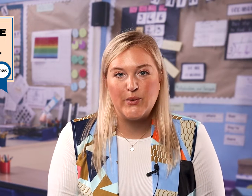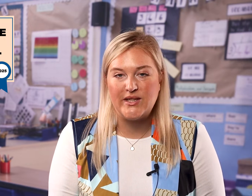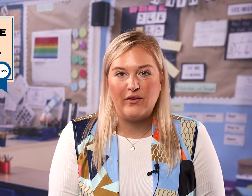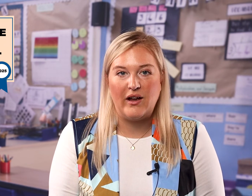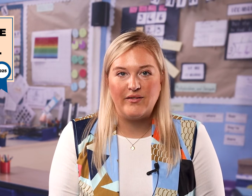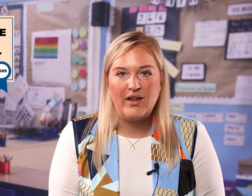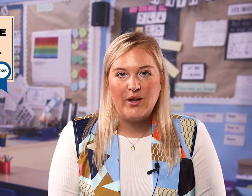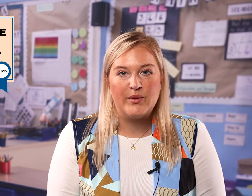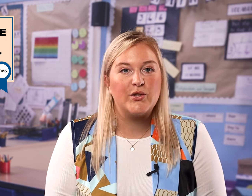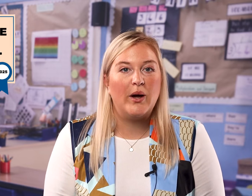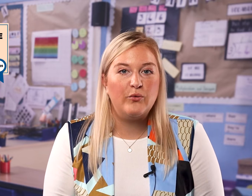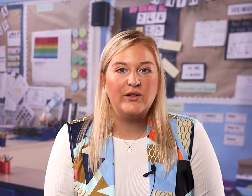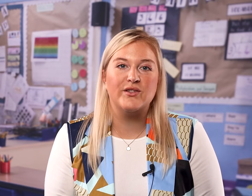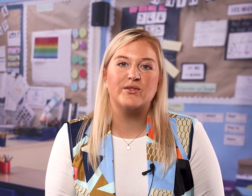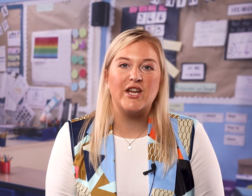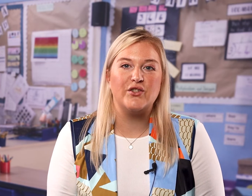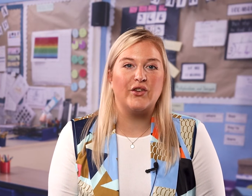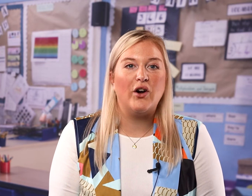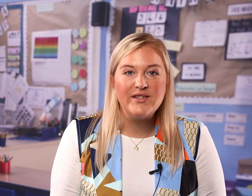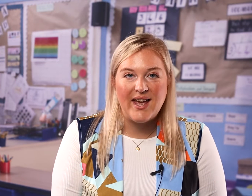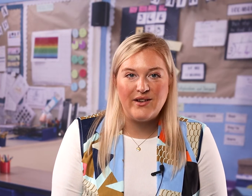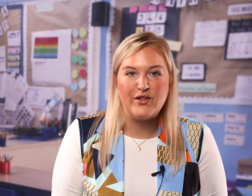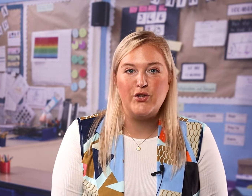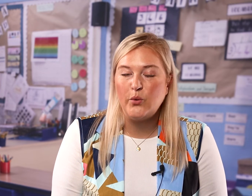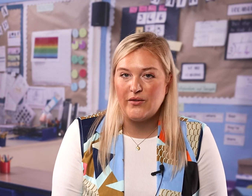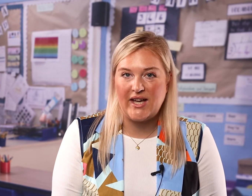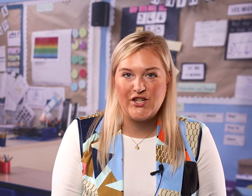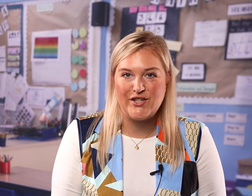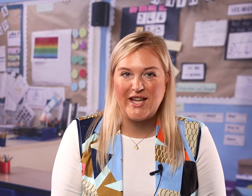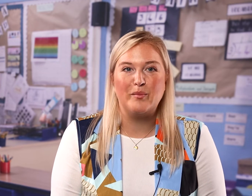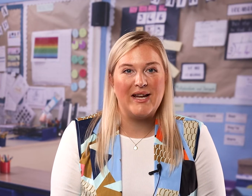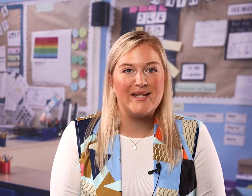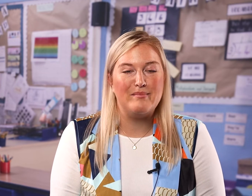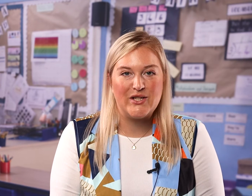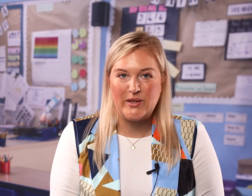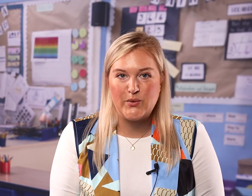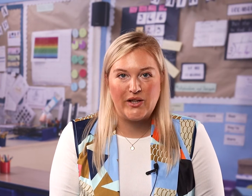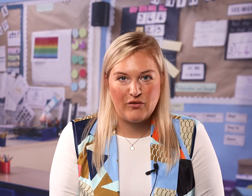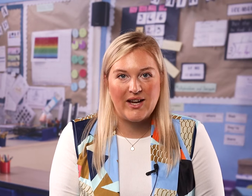2025 with a 12-week consultation on the content of the new qualification taking place in mid-2023.